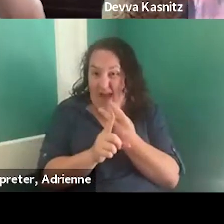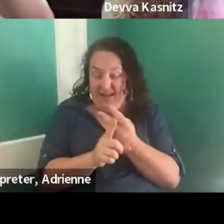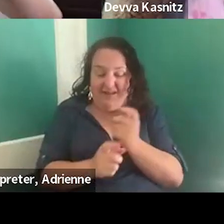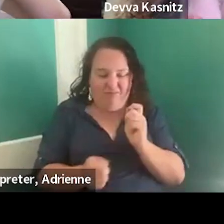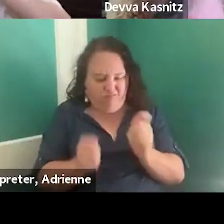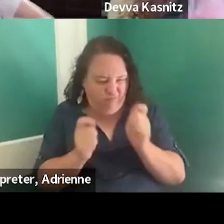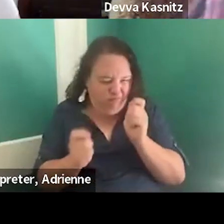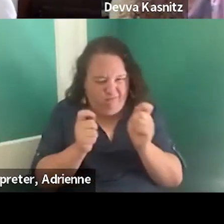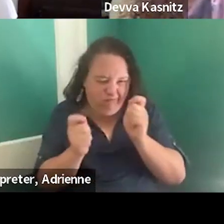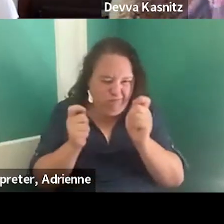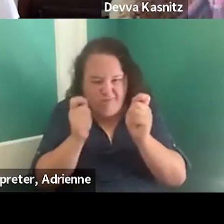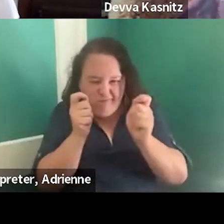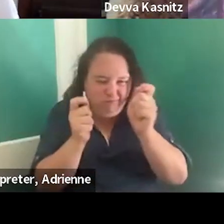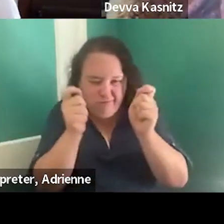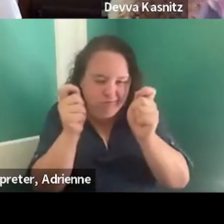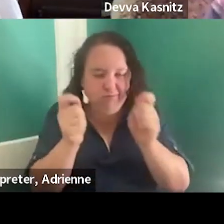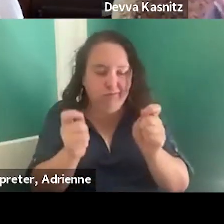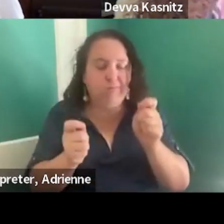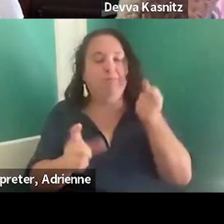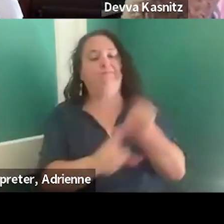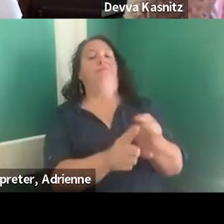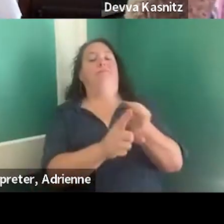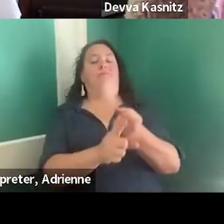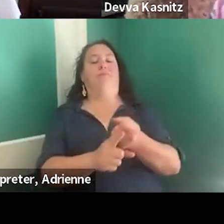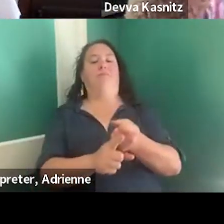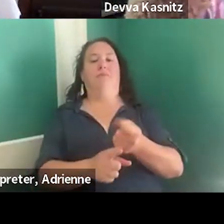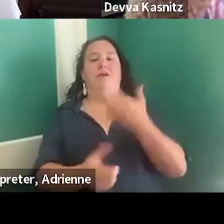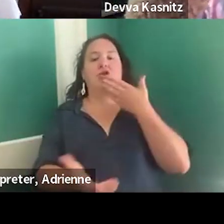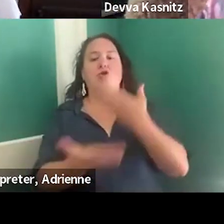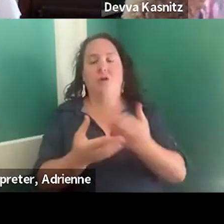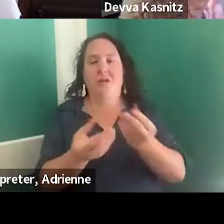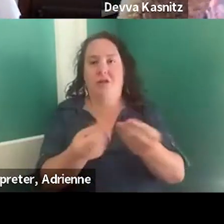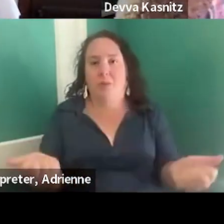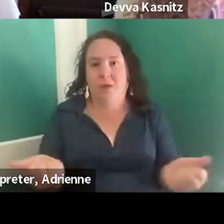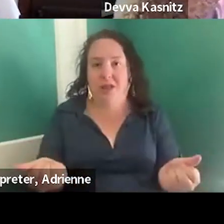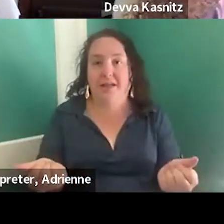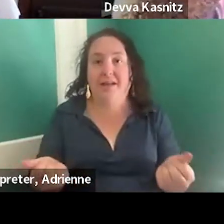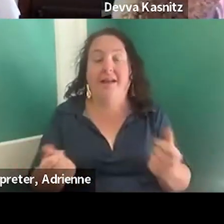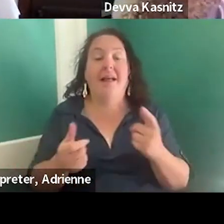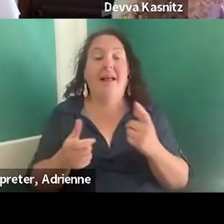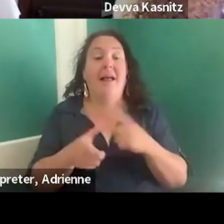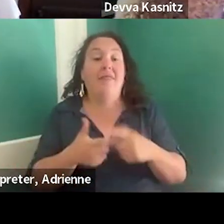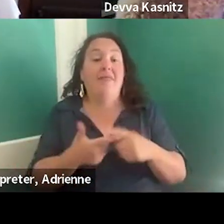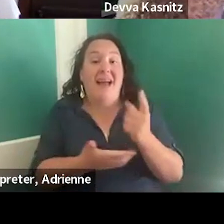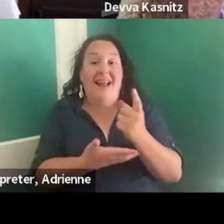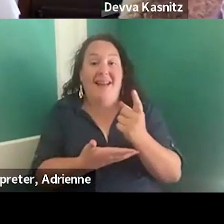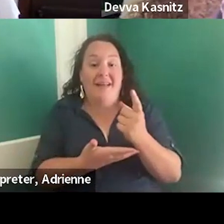solution. And then the very next week, it needed to change again because she's got a variable condition.